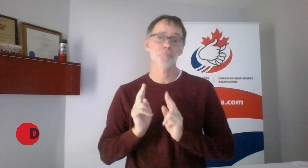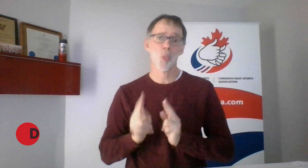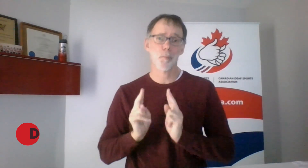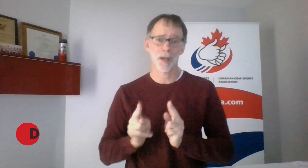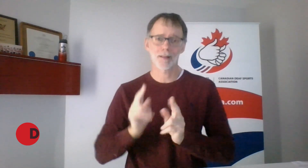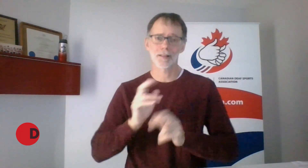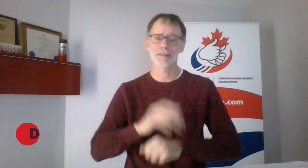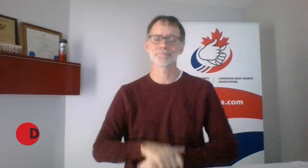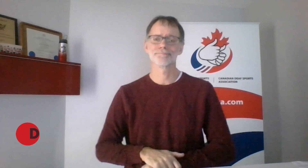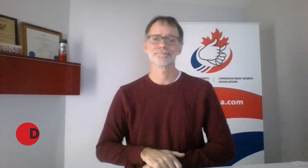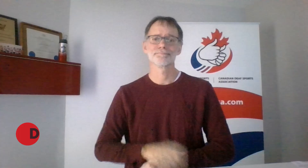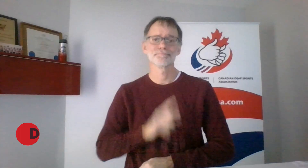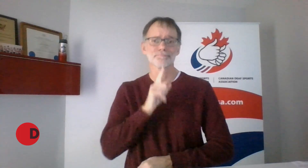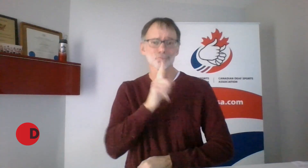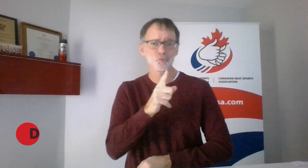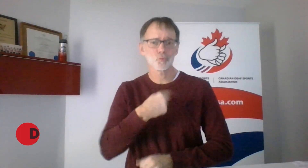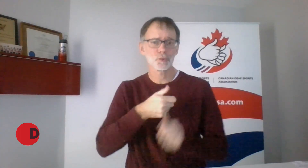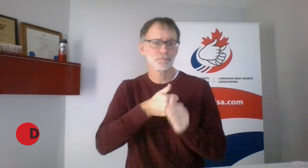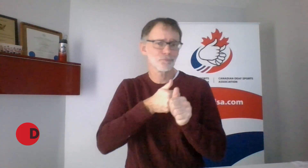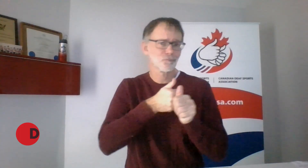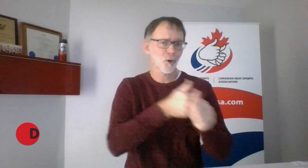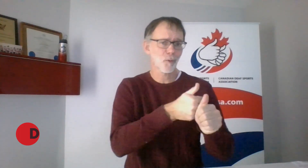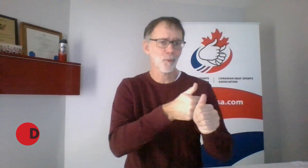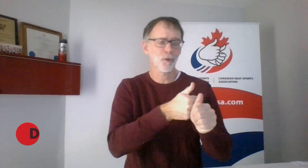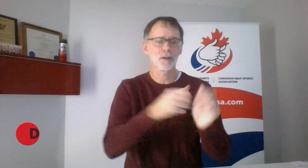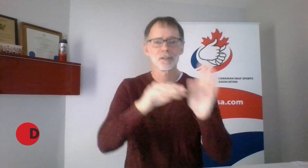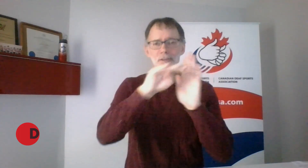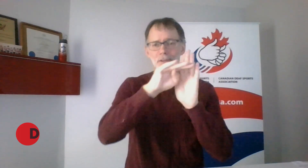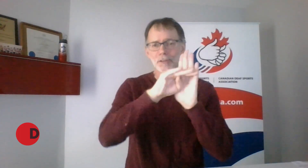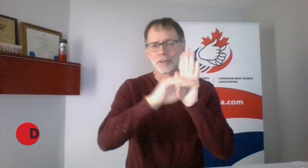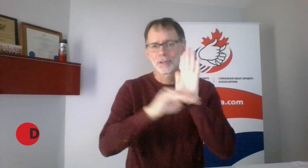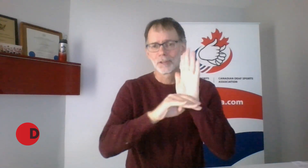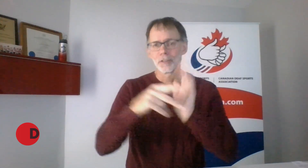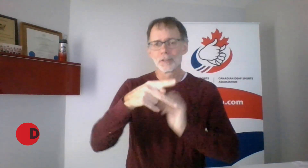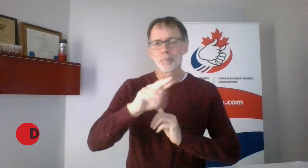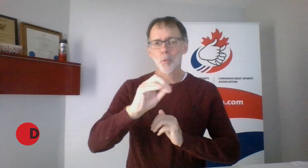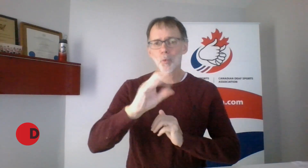It’s normal. We will follow the Organizing Committee’s protocols that they